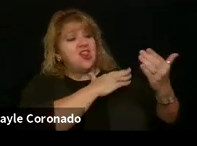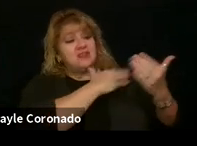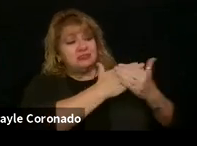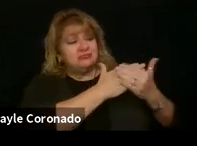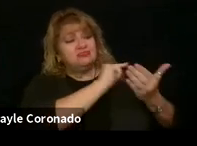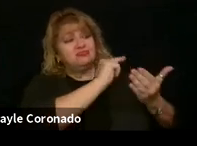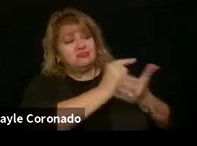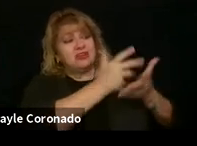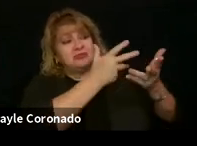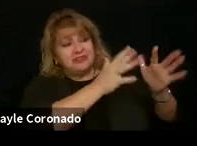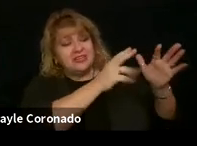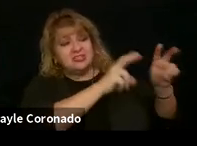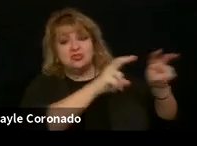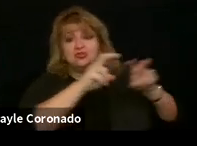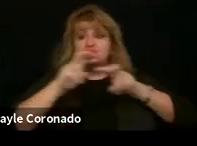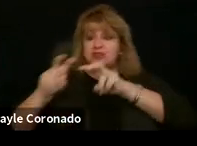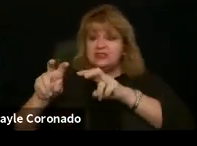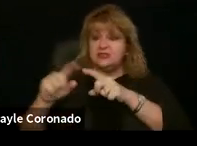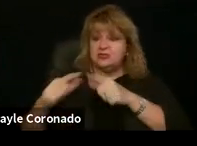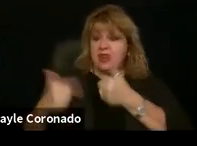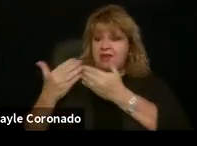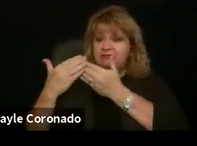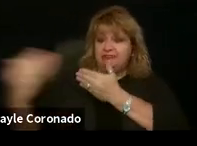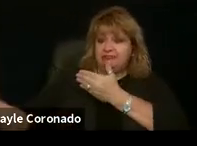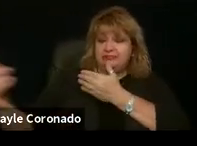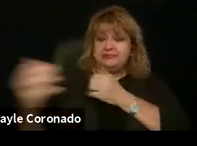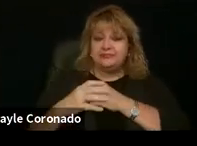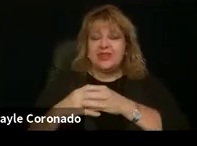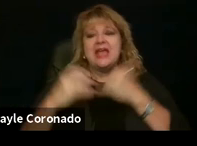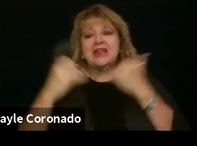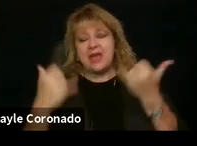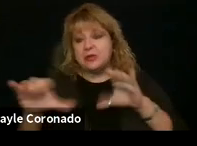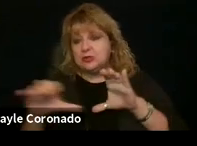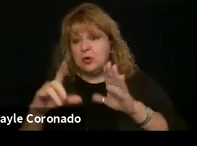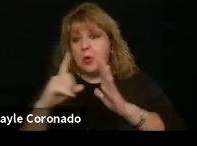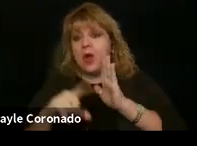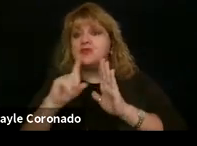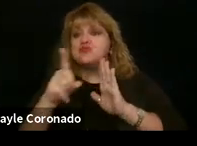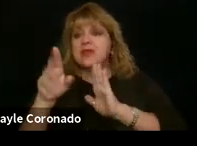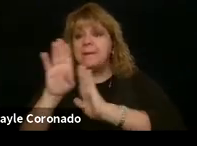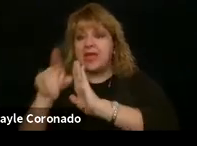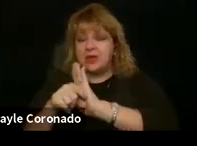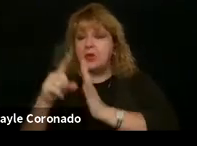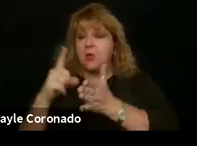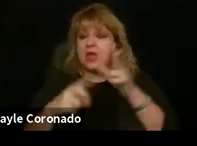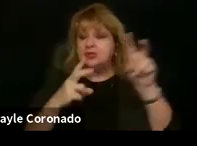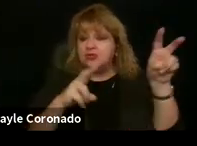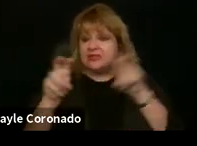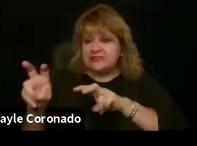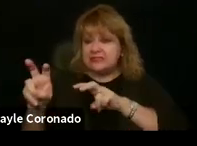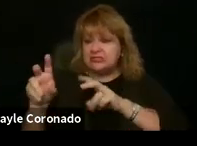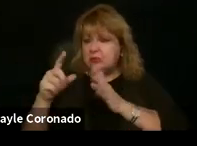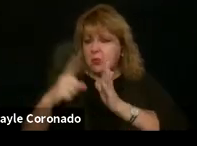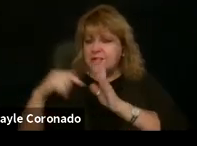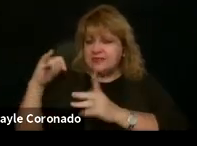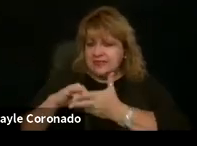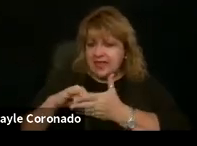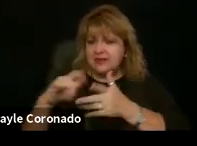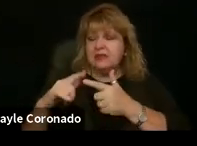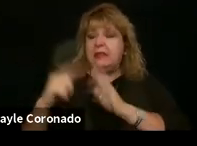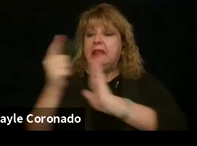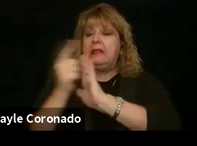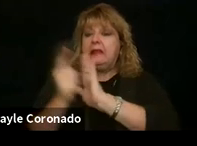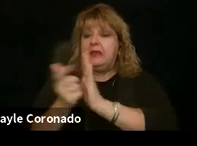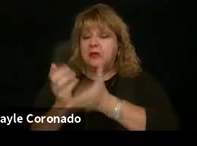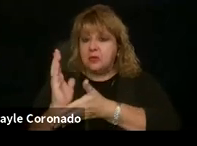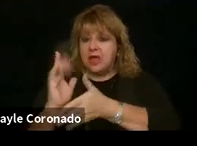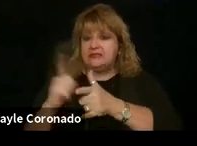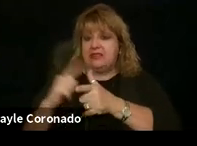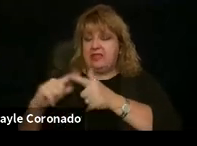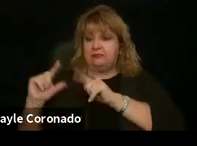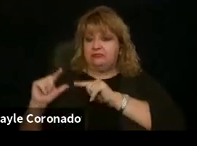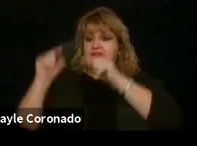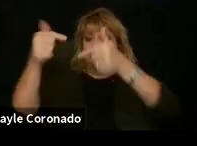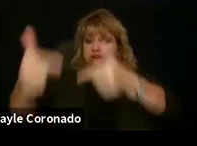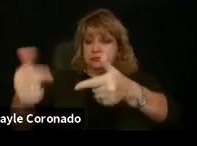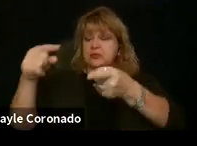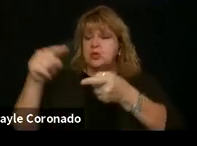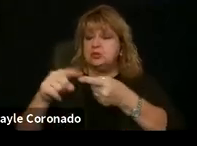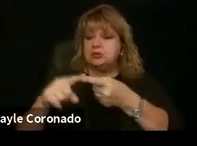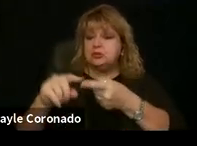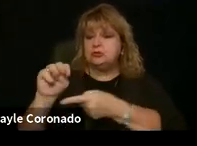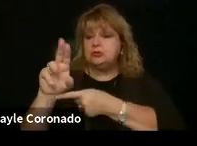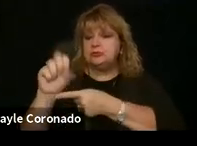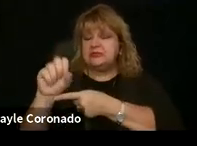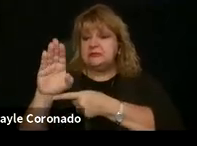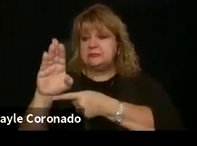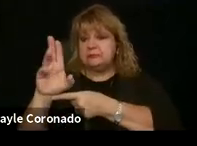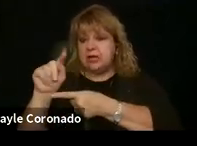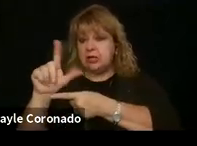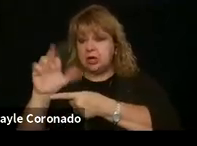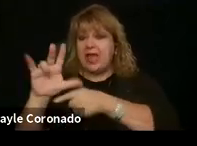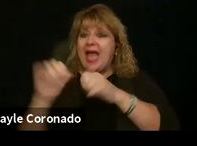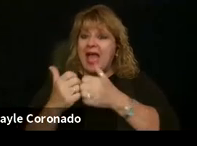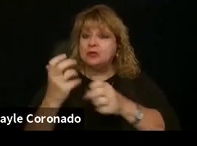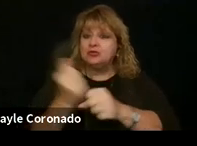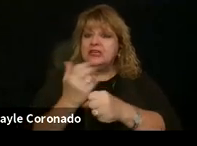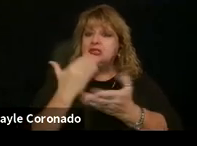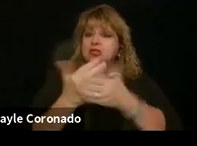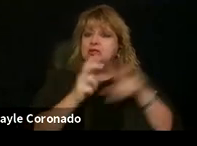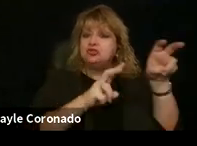And today's agenda what we're gonna do is I'm first just go do that real background on what is translation, go into legal rights, and then hand it over to Mr.